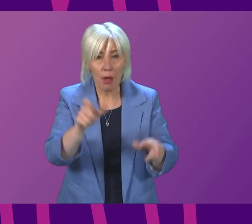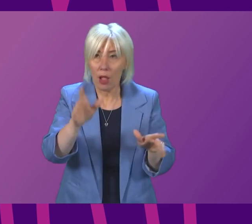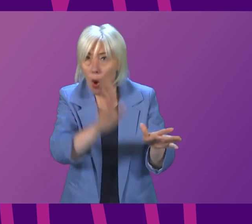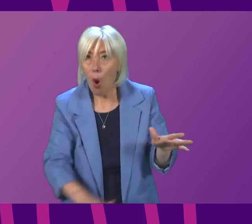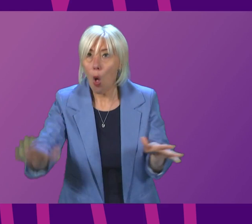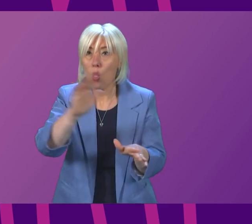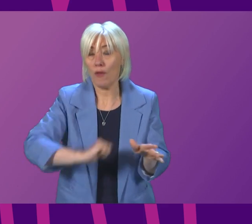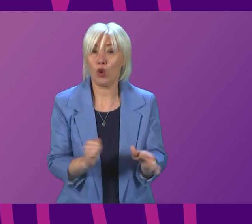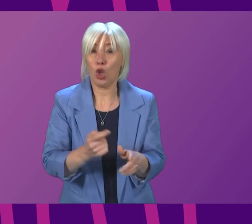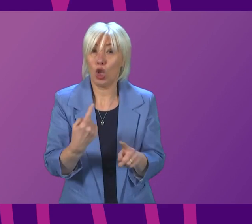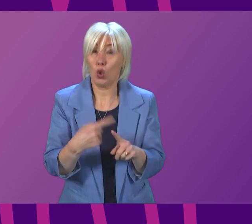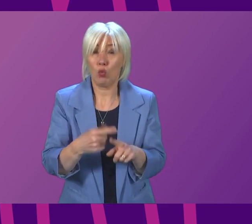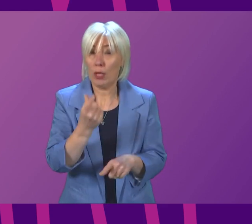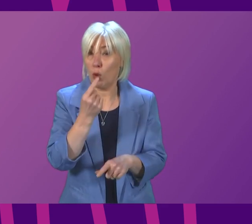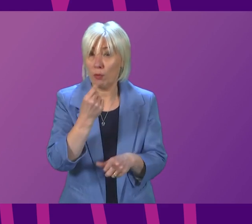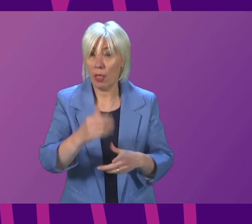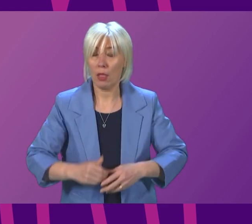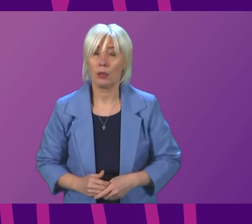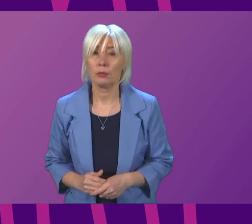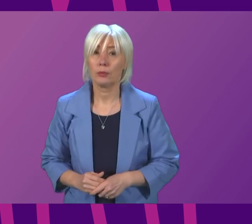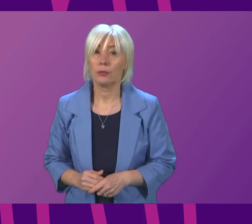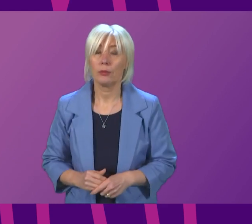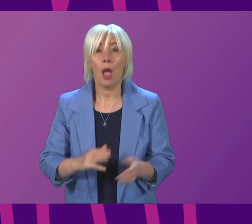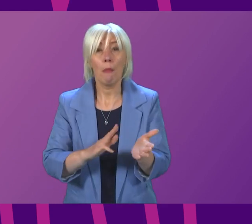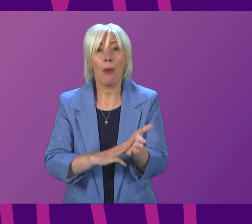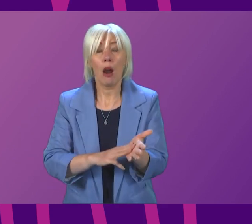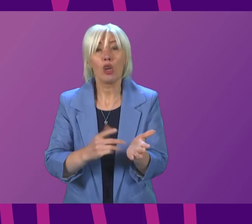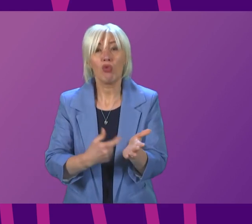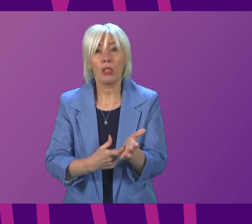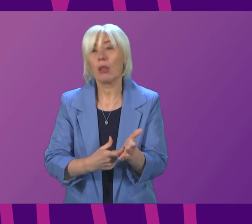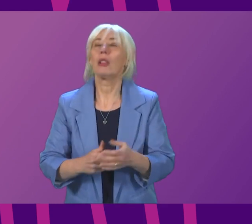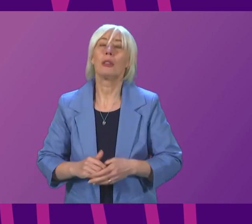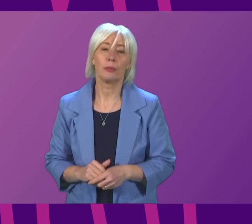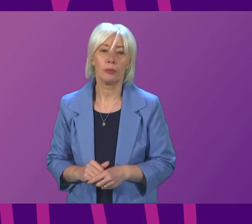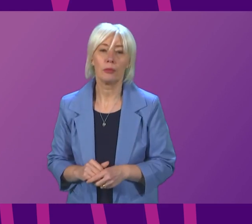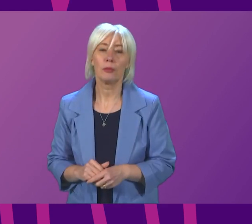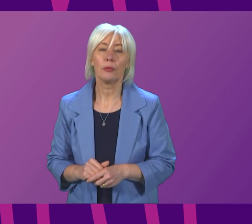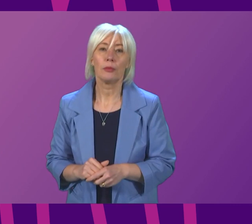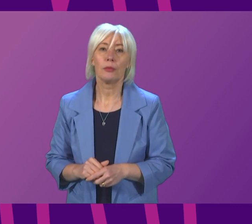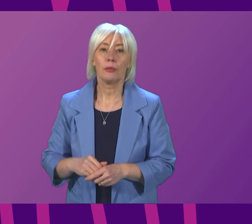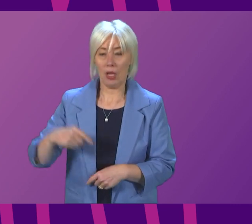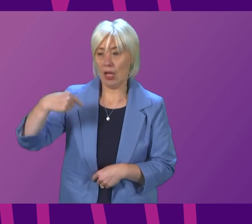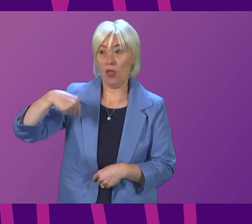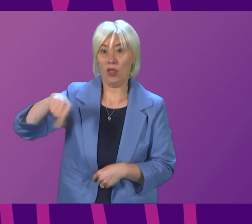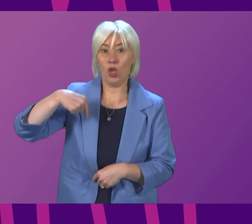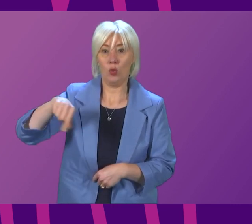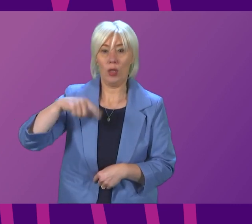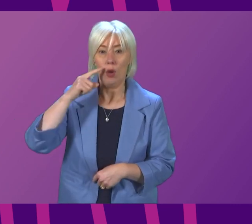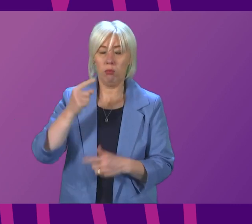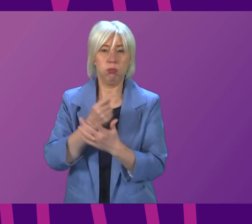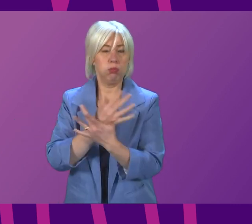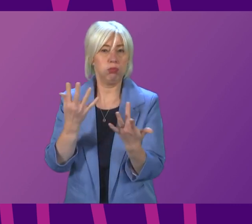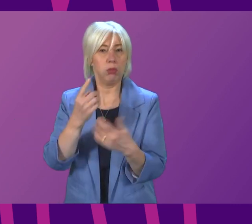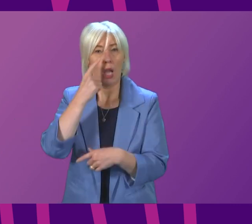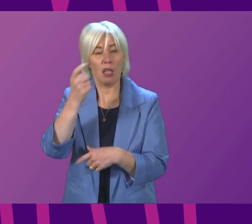This week, we have seen tens of thousands of young people successfully applying for